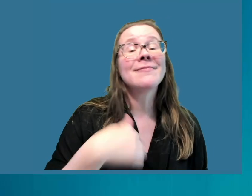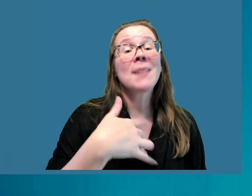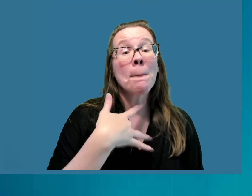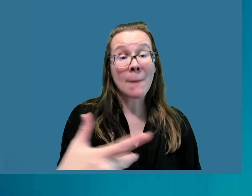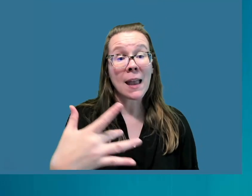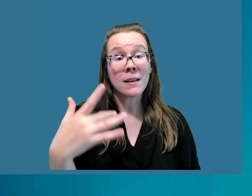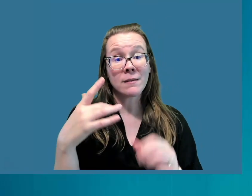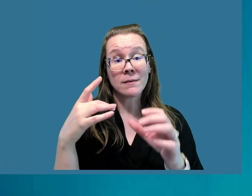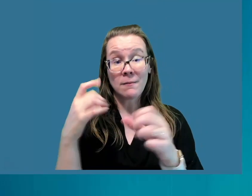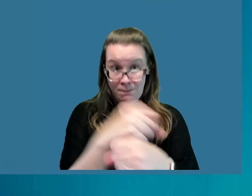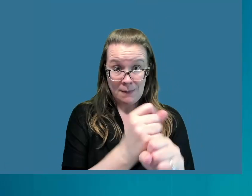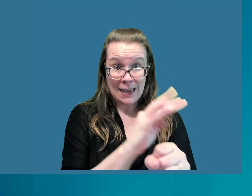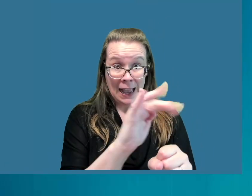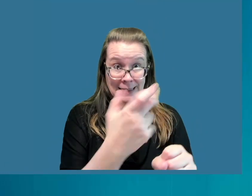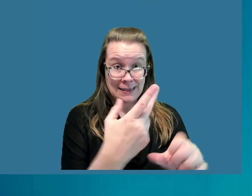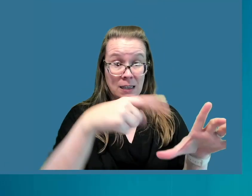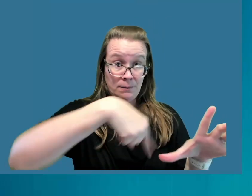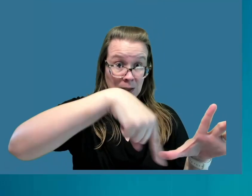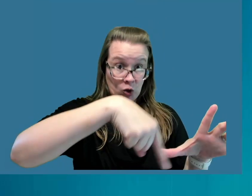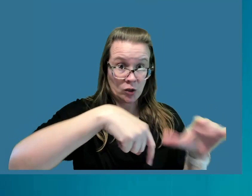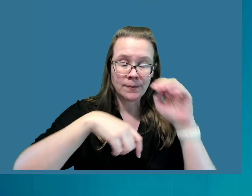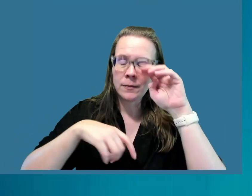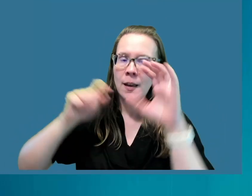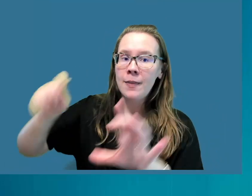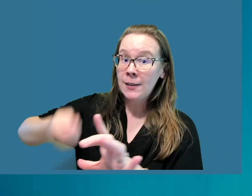don't worry. Add the piping, and you're going to be much happier.